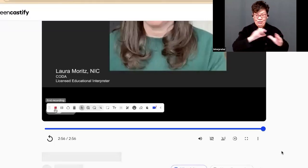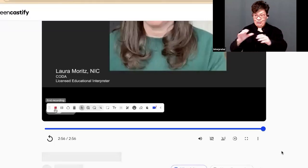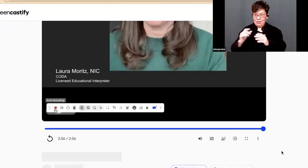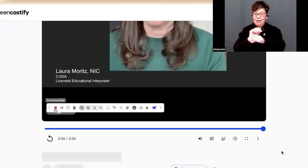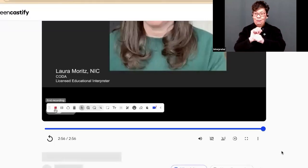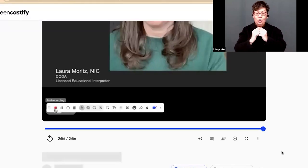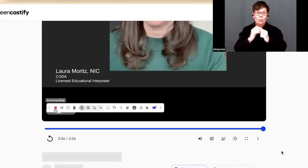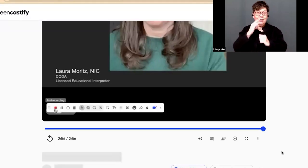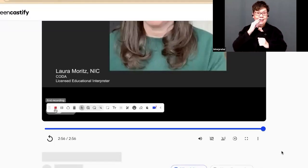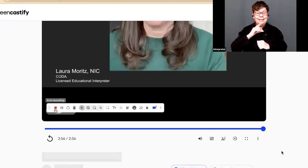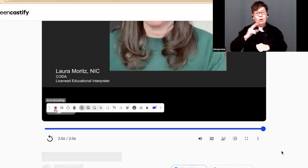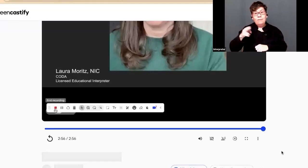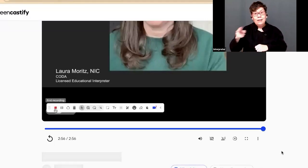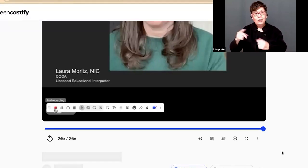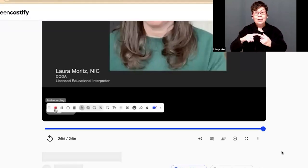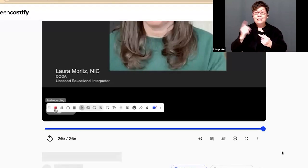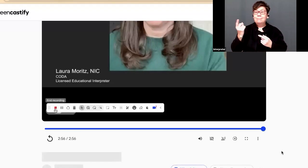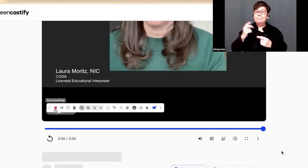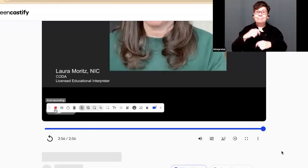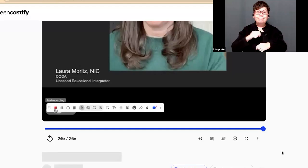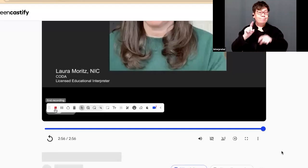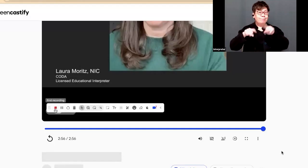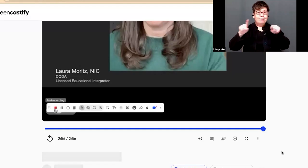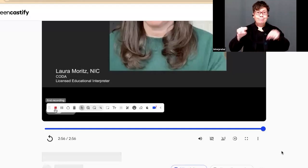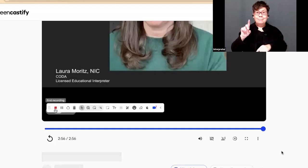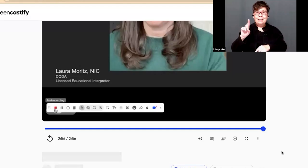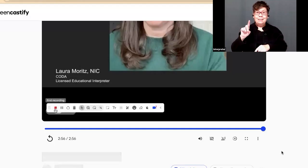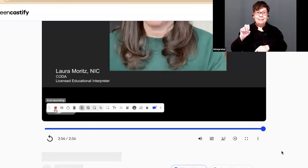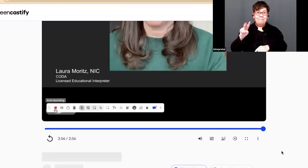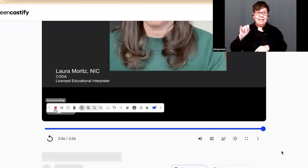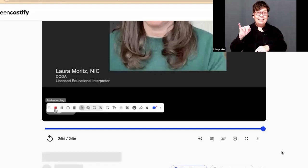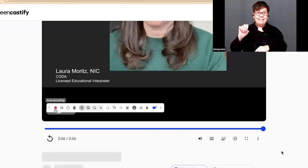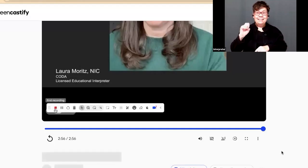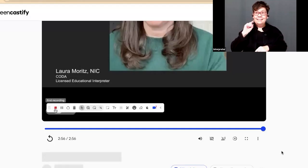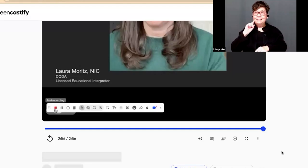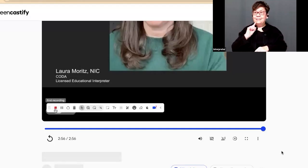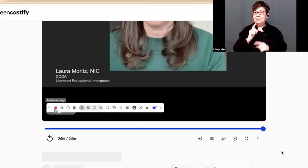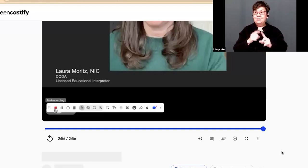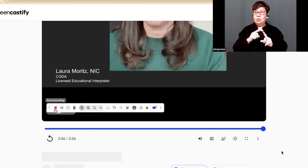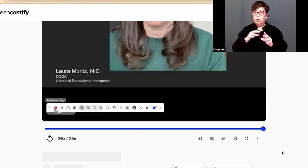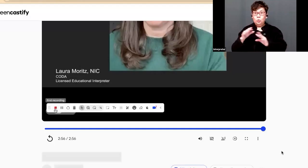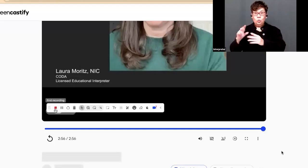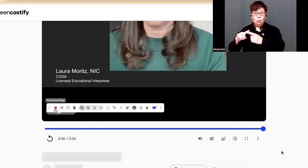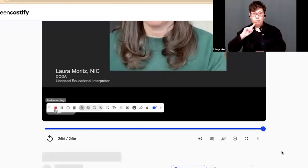who are hard of hearing with various devices to profoundly Deaf, and I have seen it all.